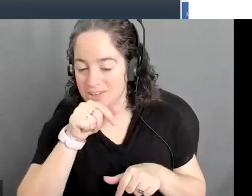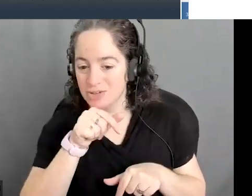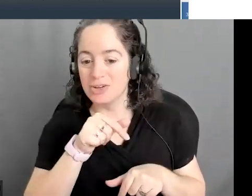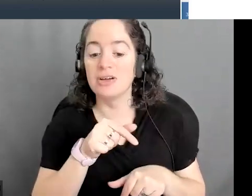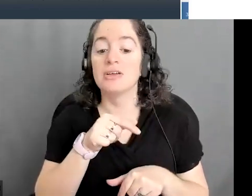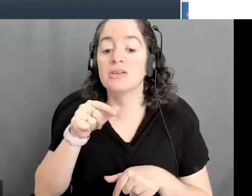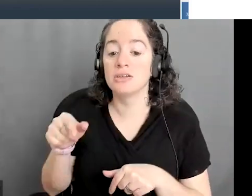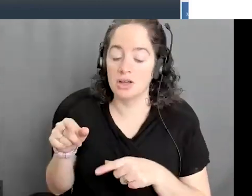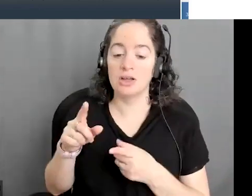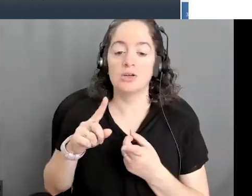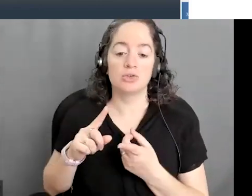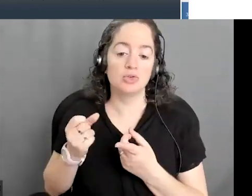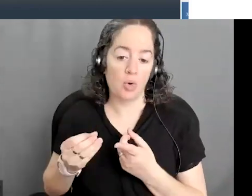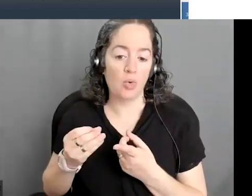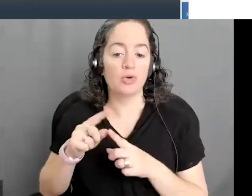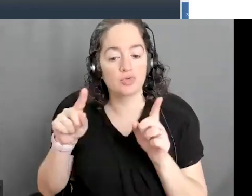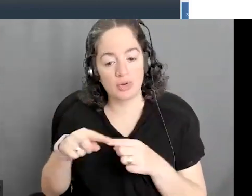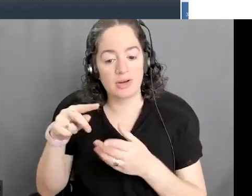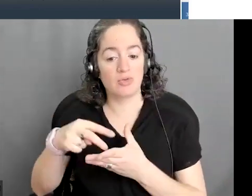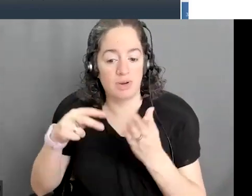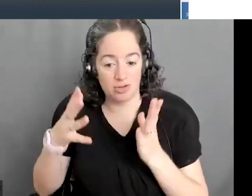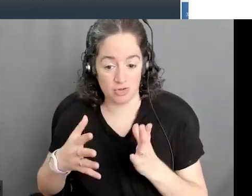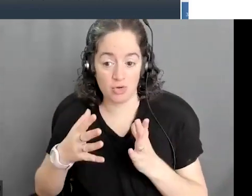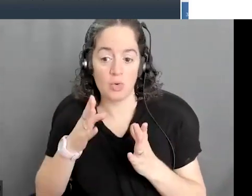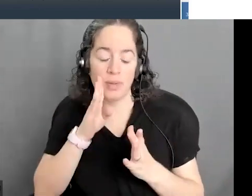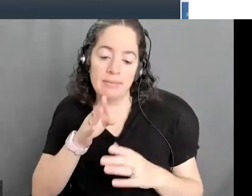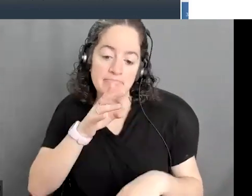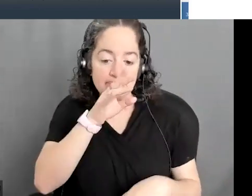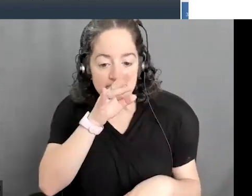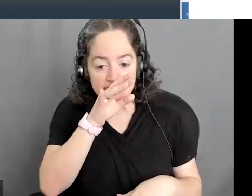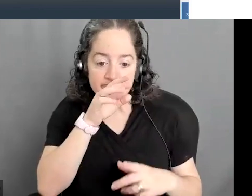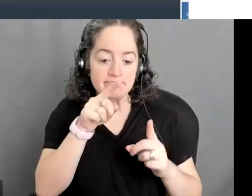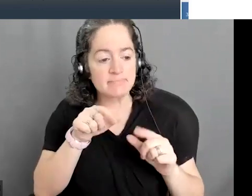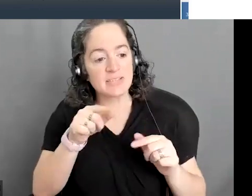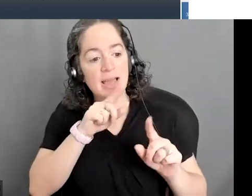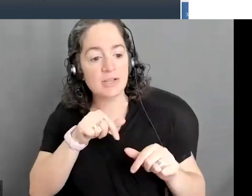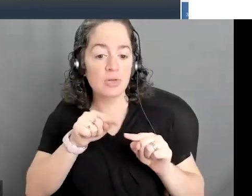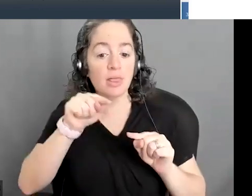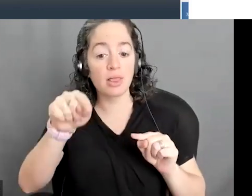and then tell the user that they can go to that cell if they want, and if they choose to click the button,